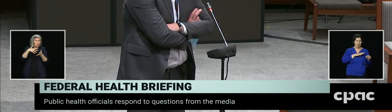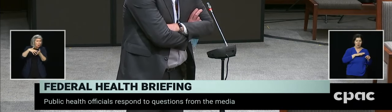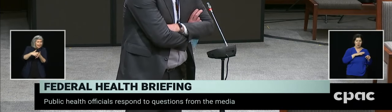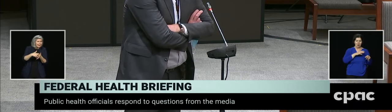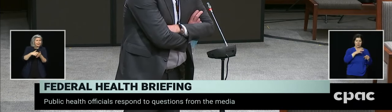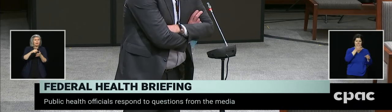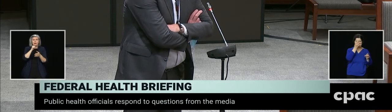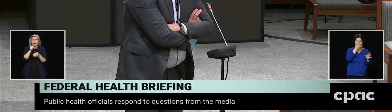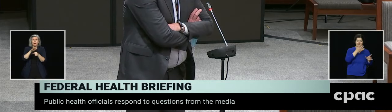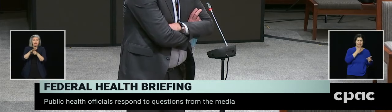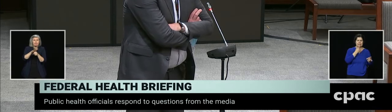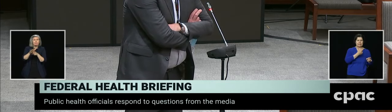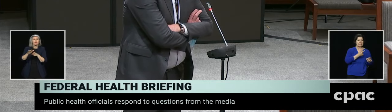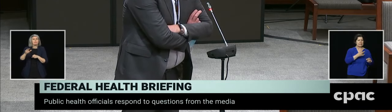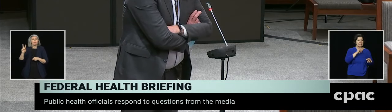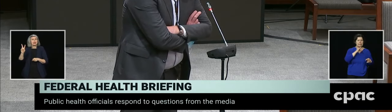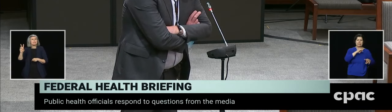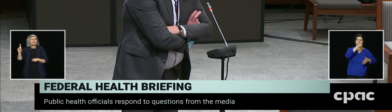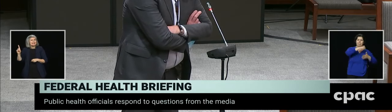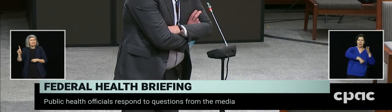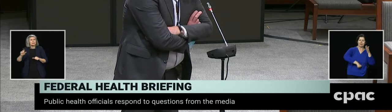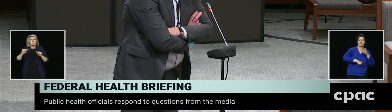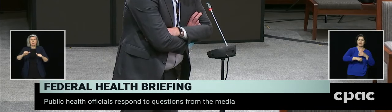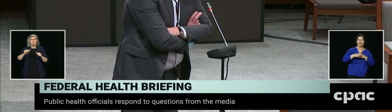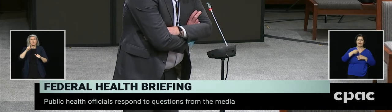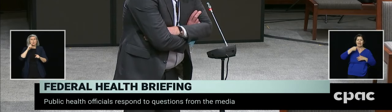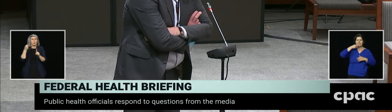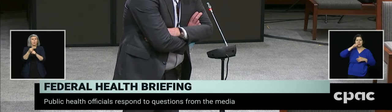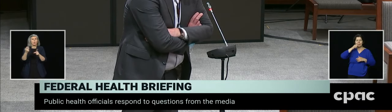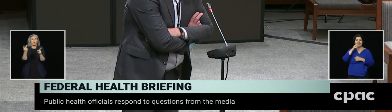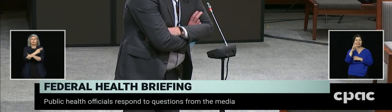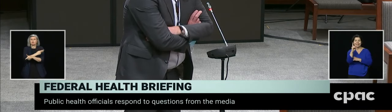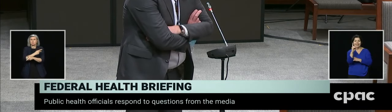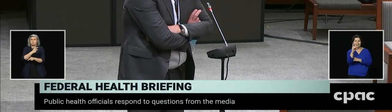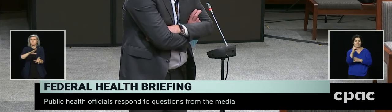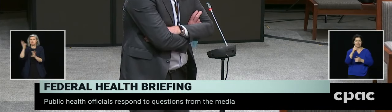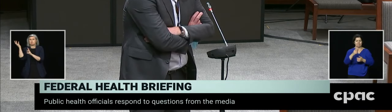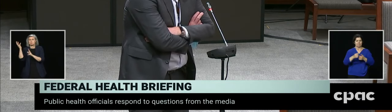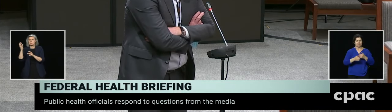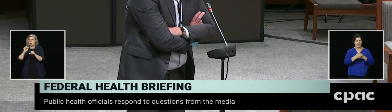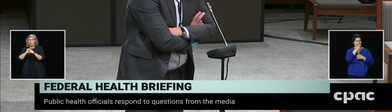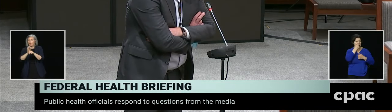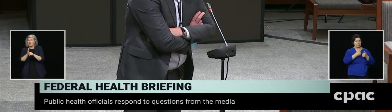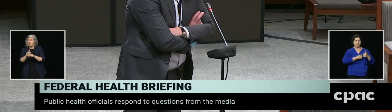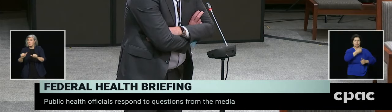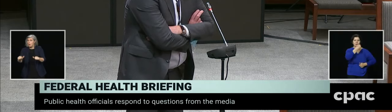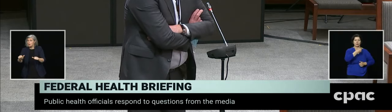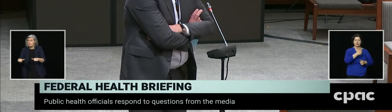OUTCOMES, POSSIBLY HIGHER INFECTION RATES FROM COVID-19.